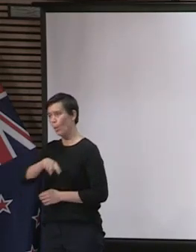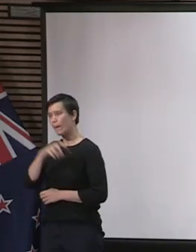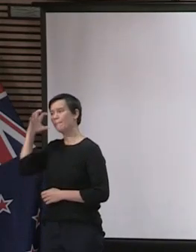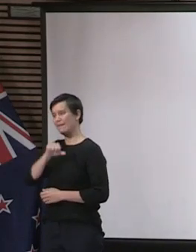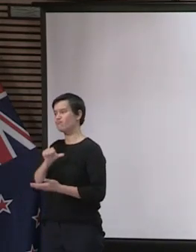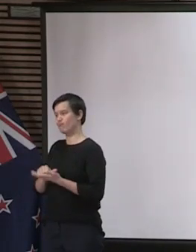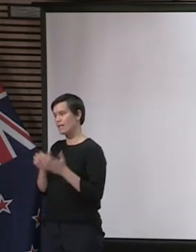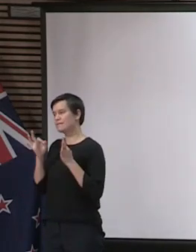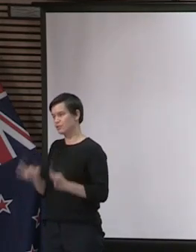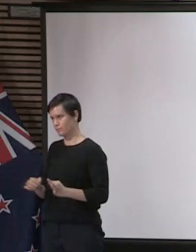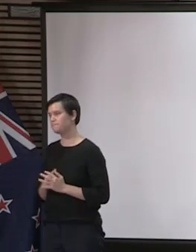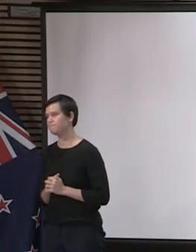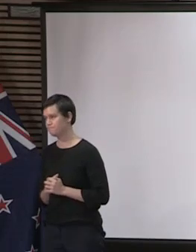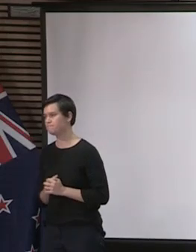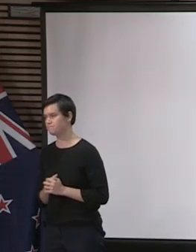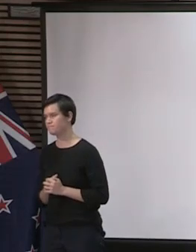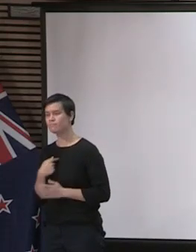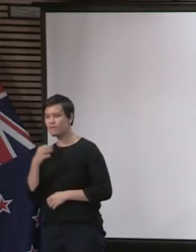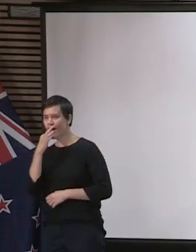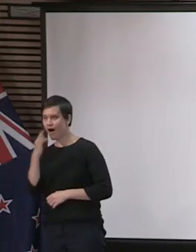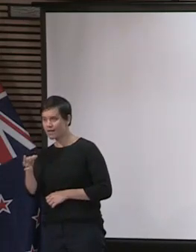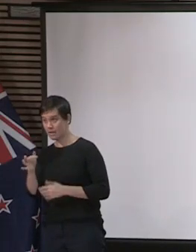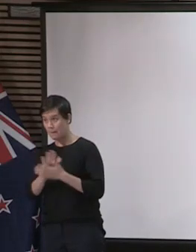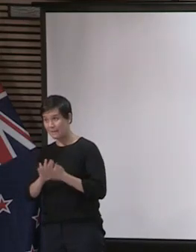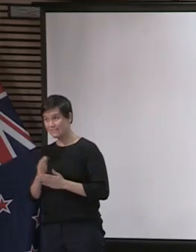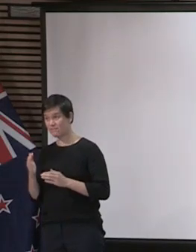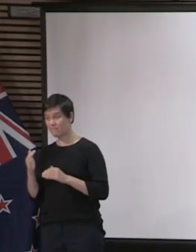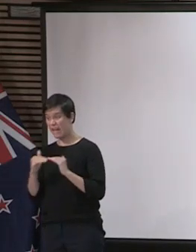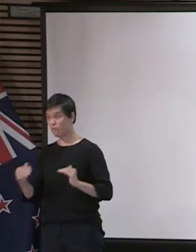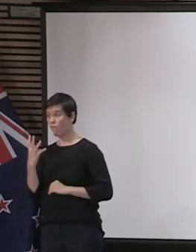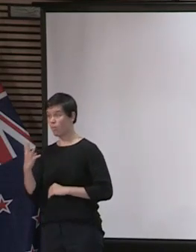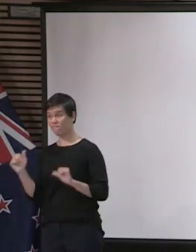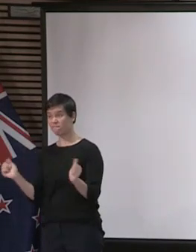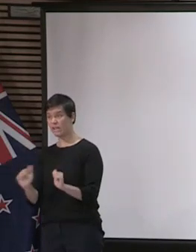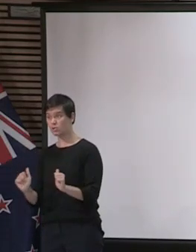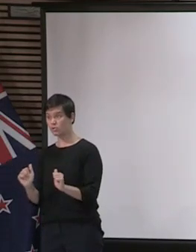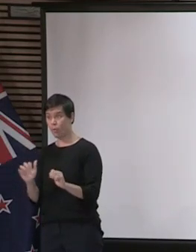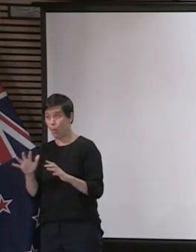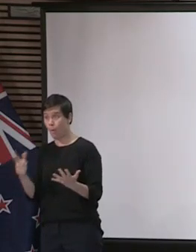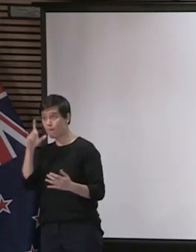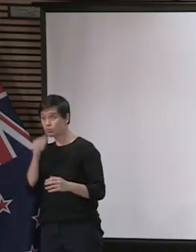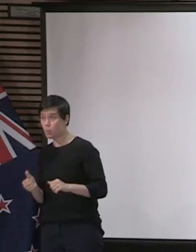back to level 4, we believed it was a sacrifice worth making.